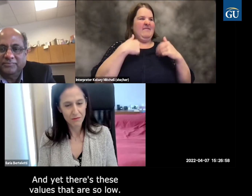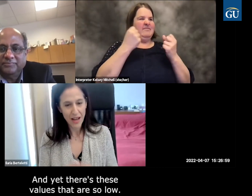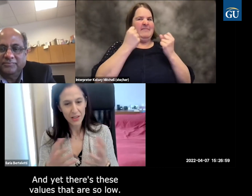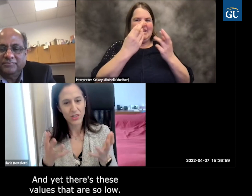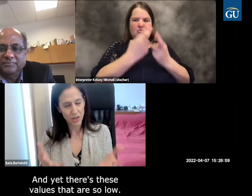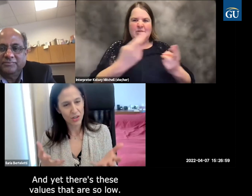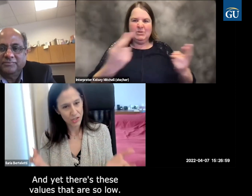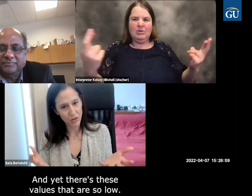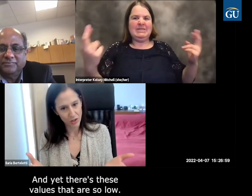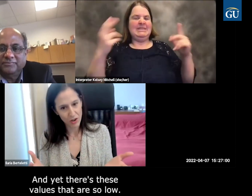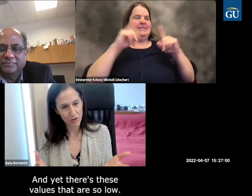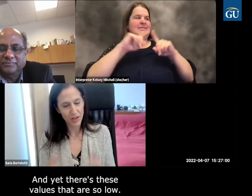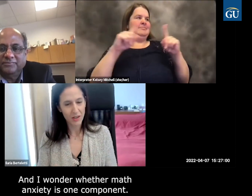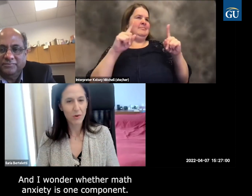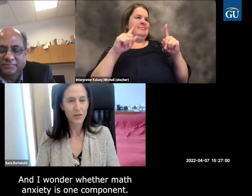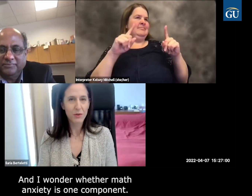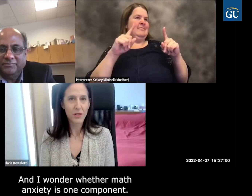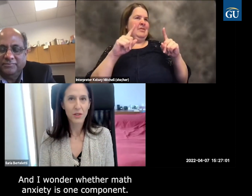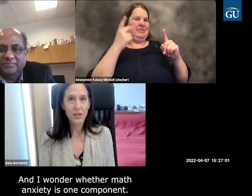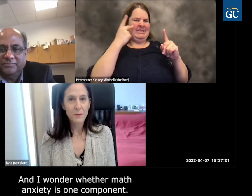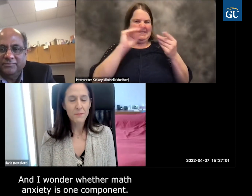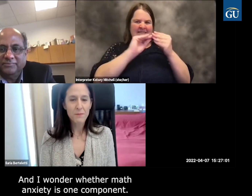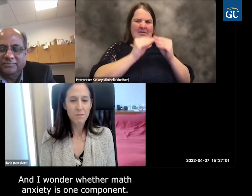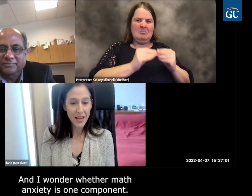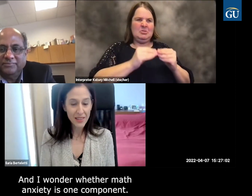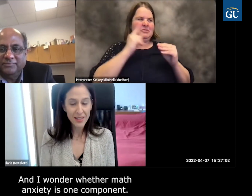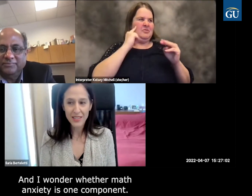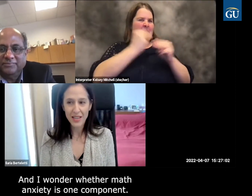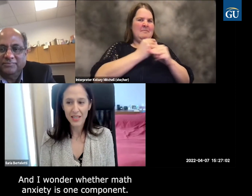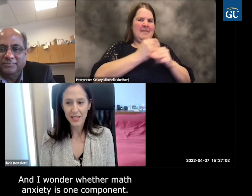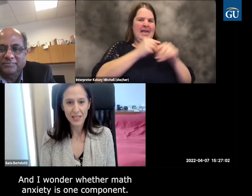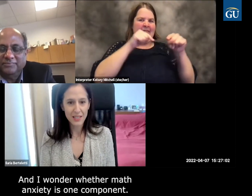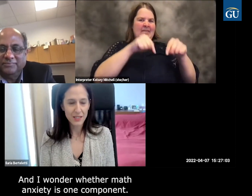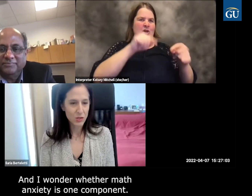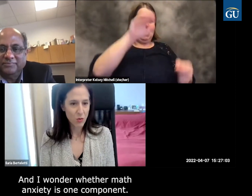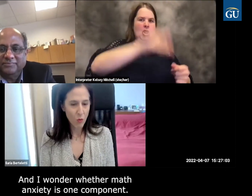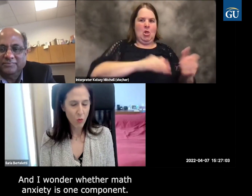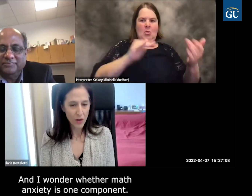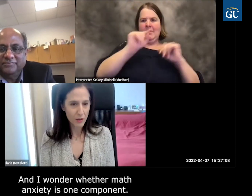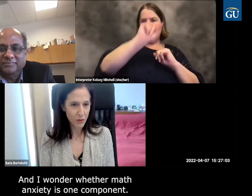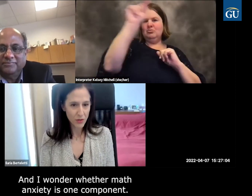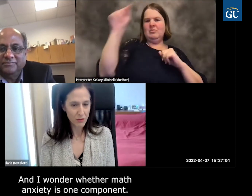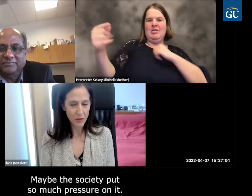values that are so low and i wonder whether